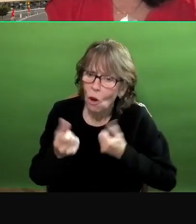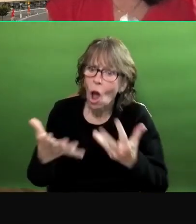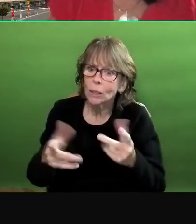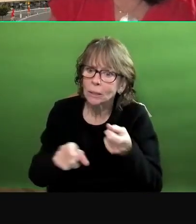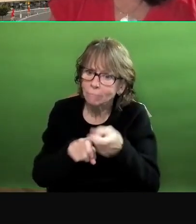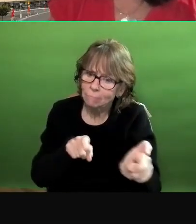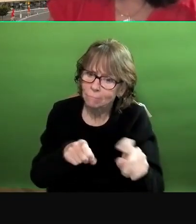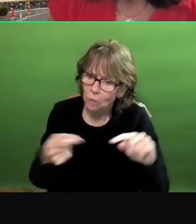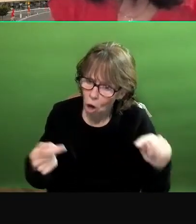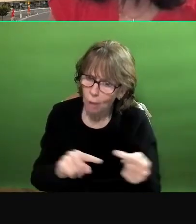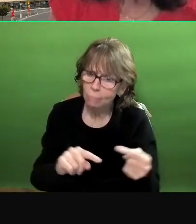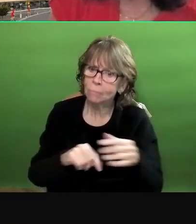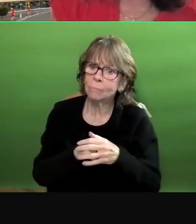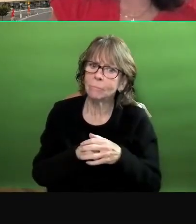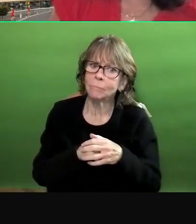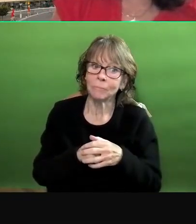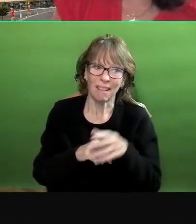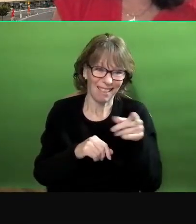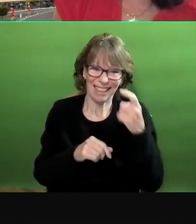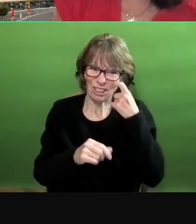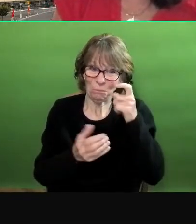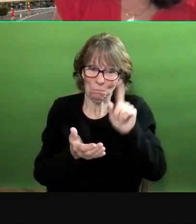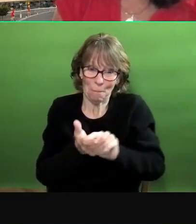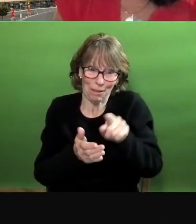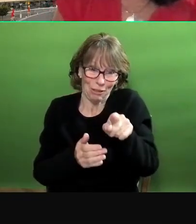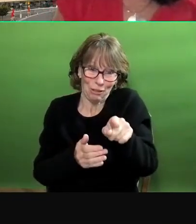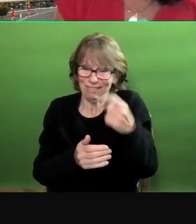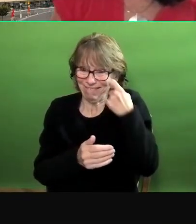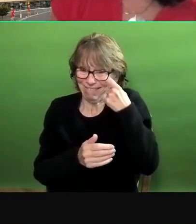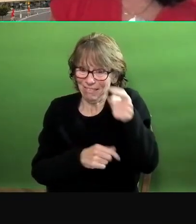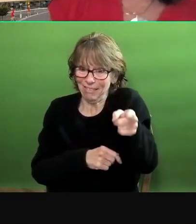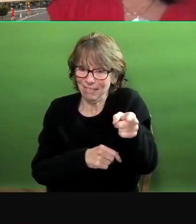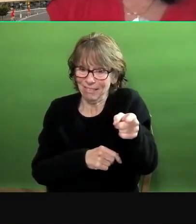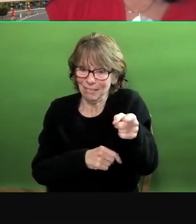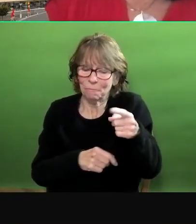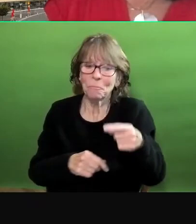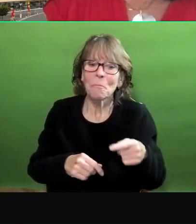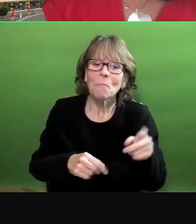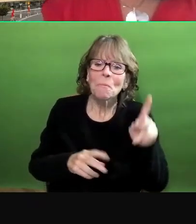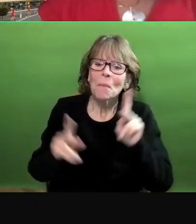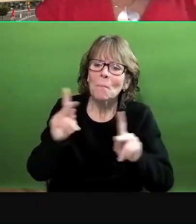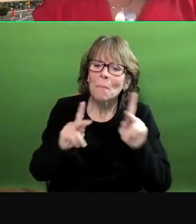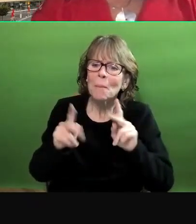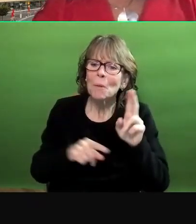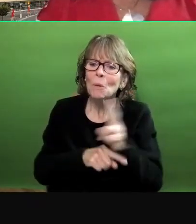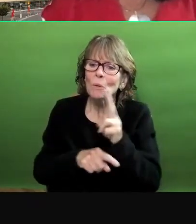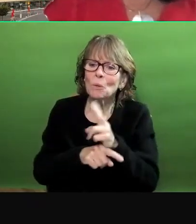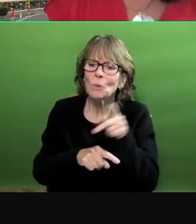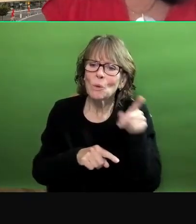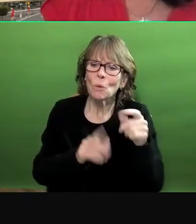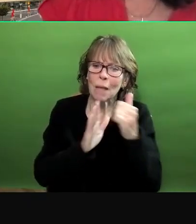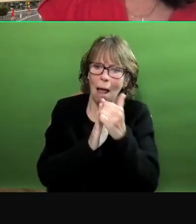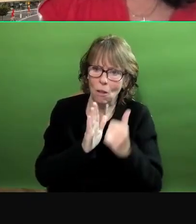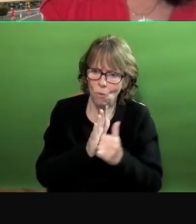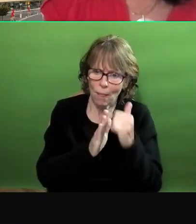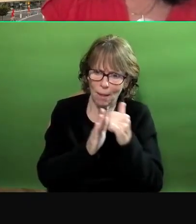And, increasingly, providers, clinicians are using these algorithms that can predict whether